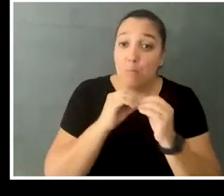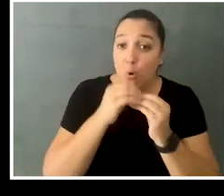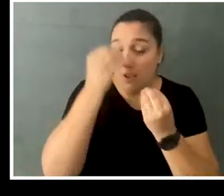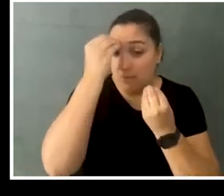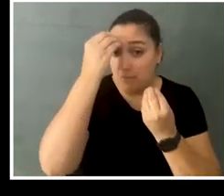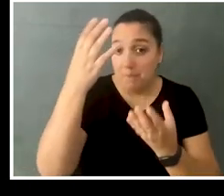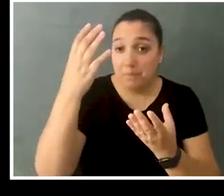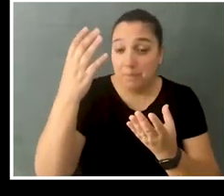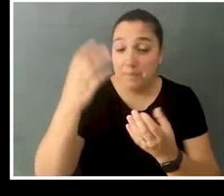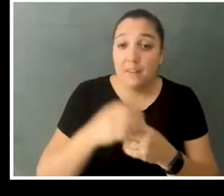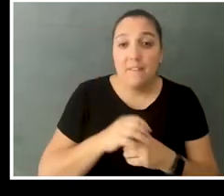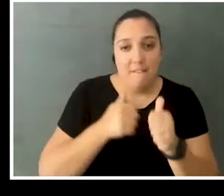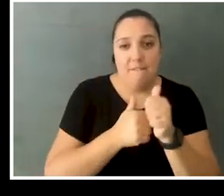For more "Empire State of Rights,"